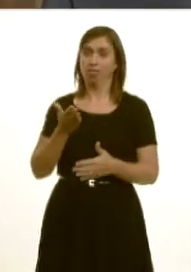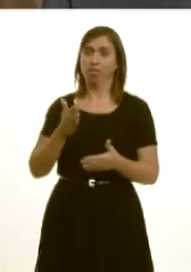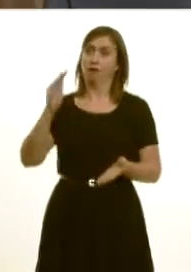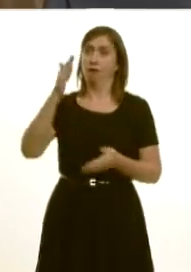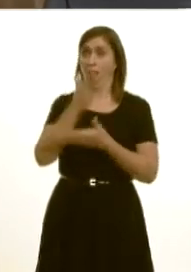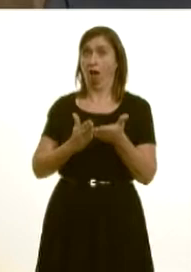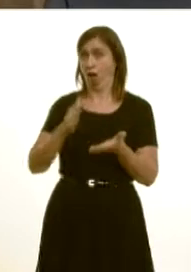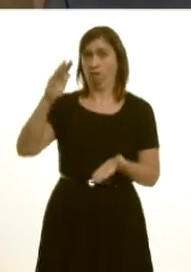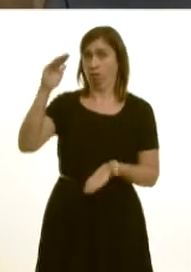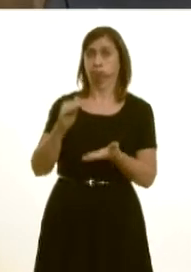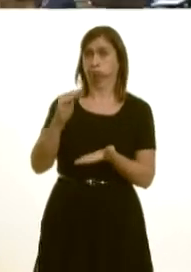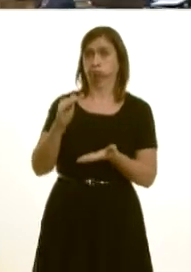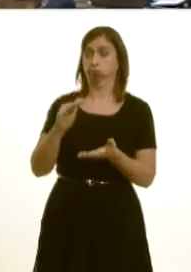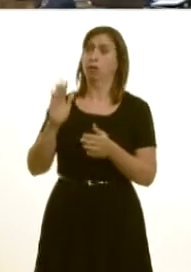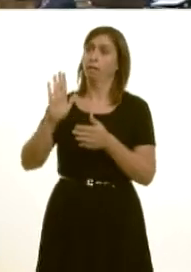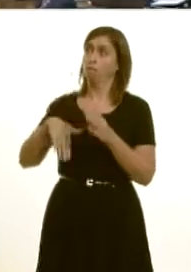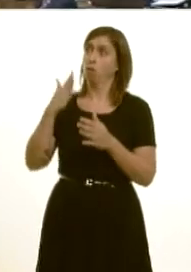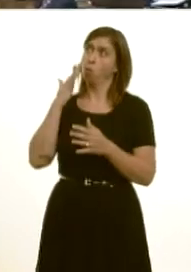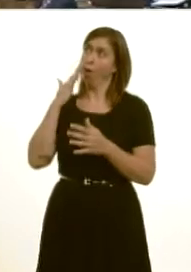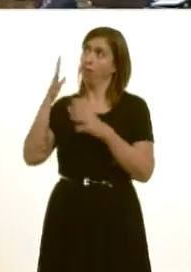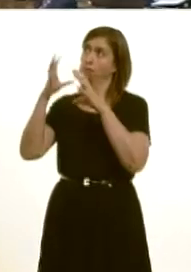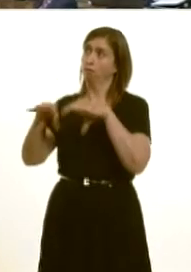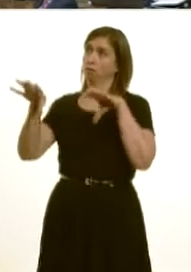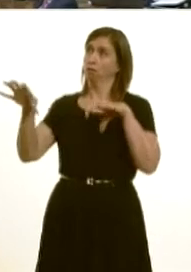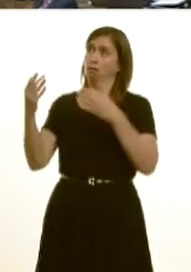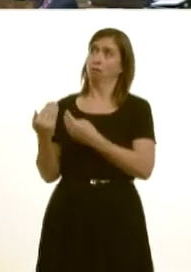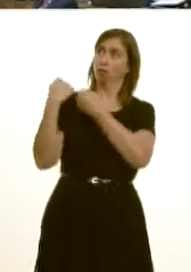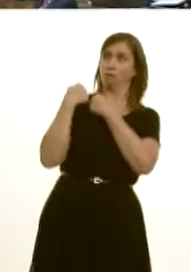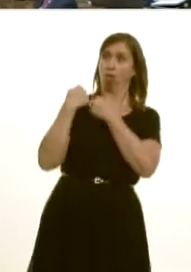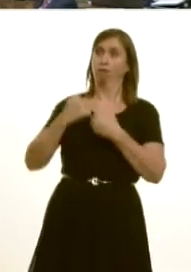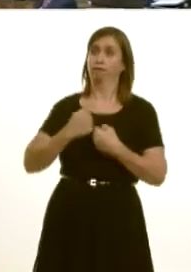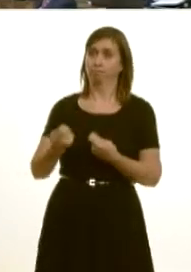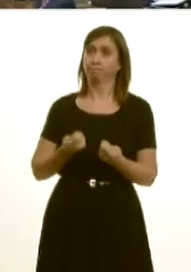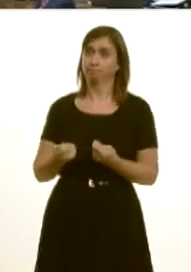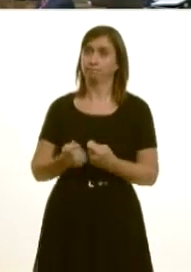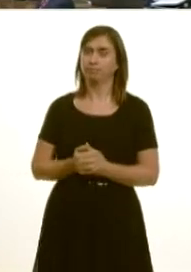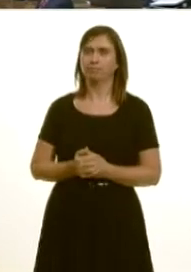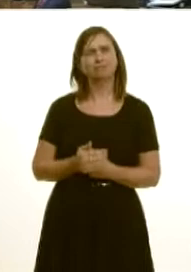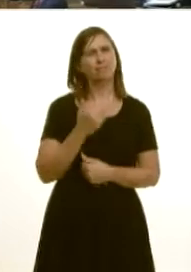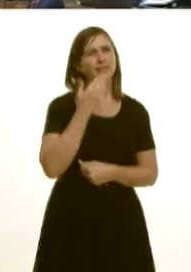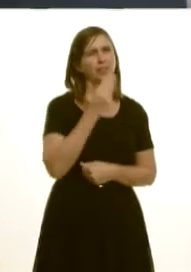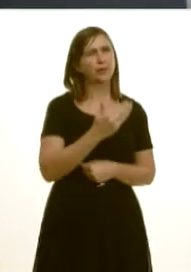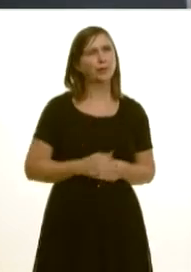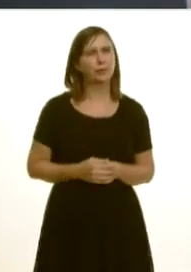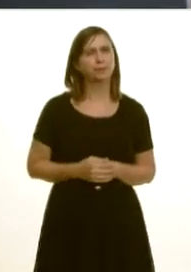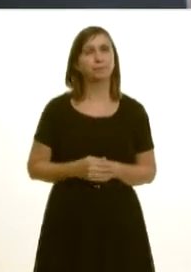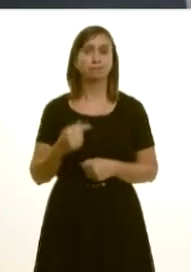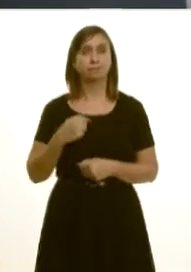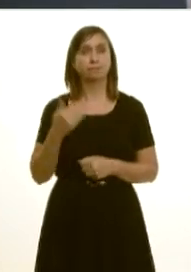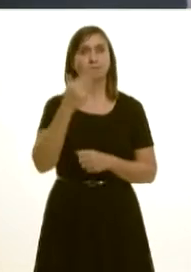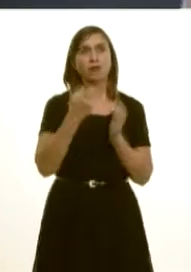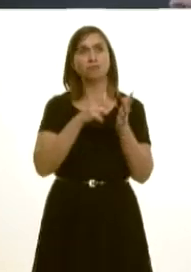Ann Jones: Thank you very much for that, First Minister. I attended the Ring of Fire tour